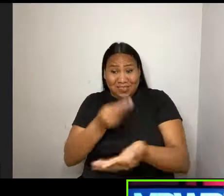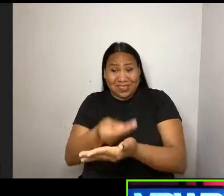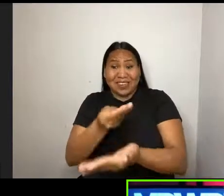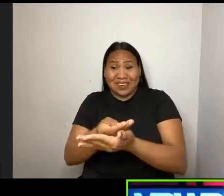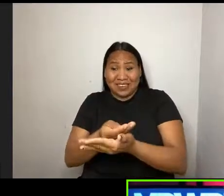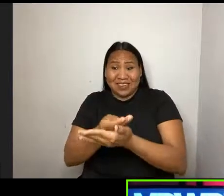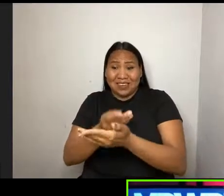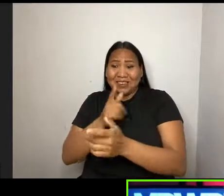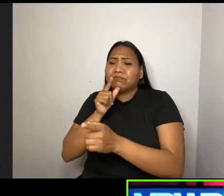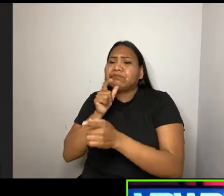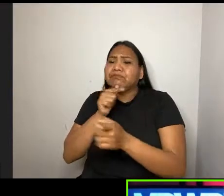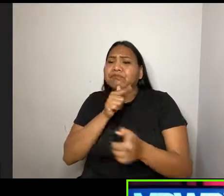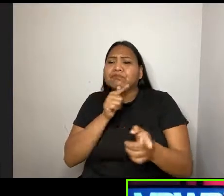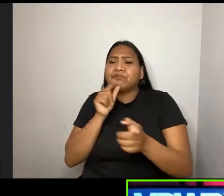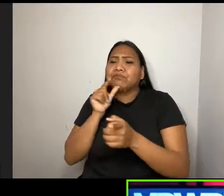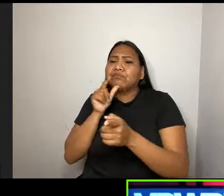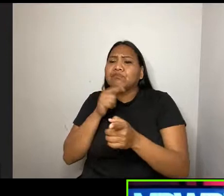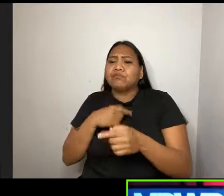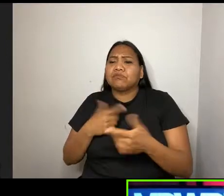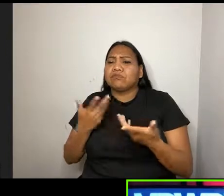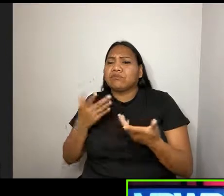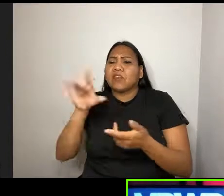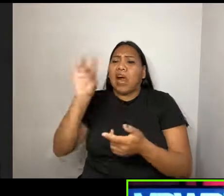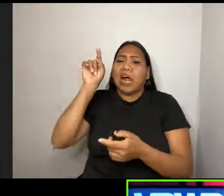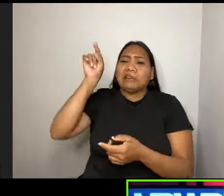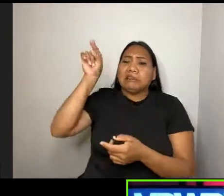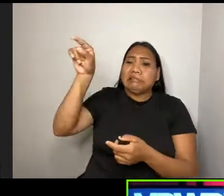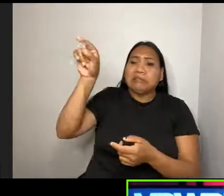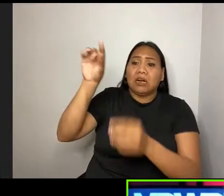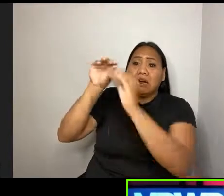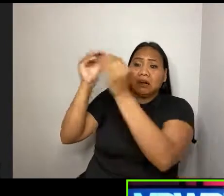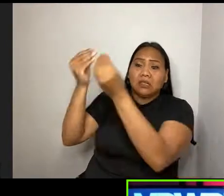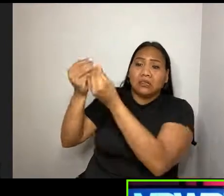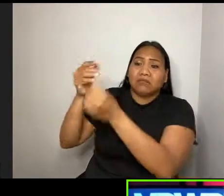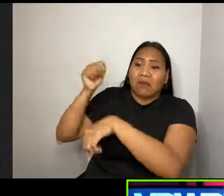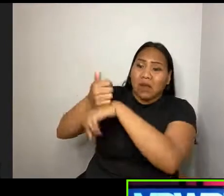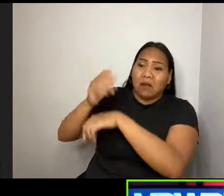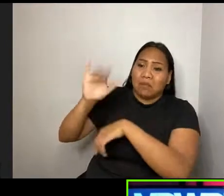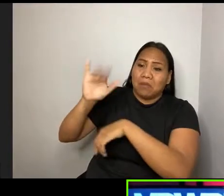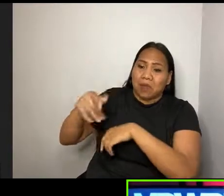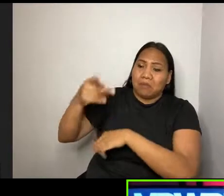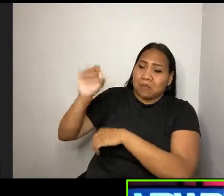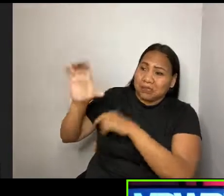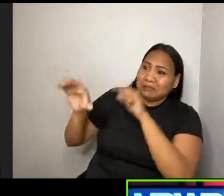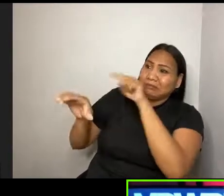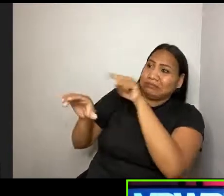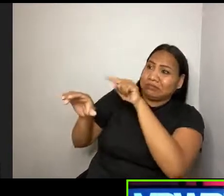divert your funds there. If you work for an organization, and, you know, every year everybody,